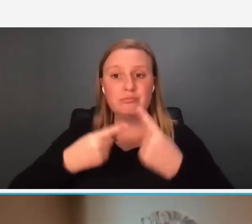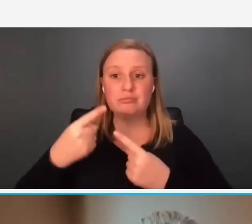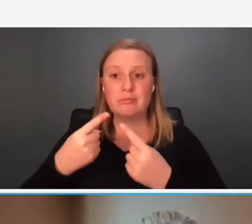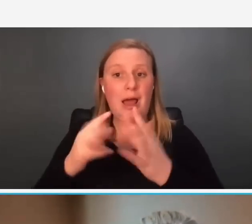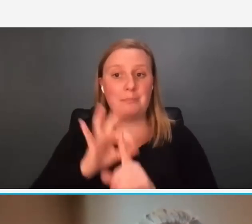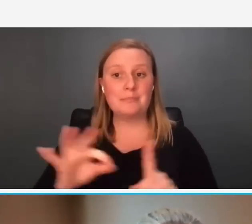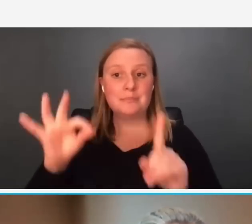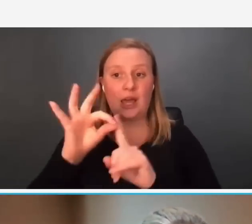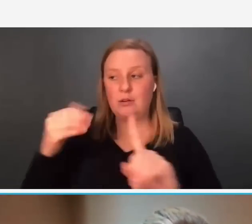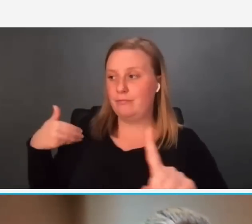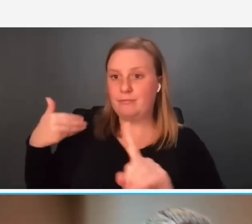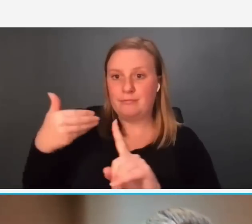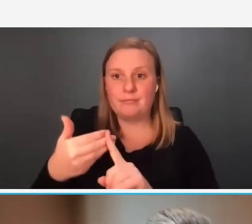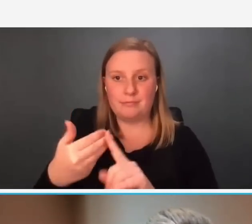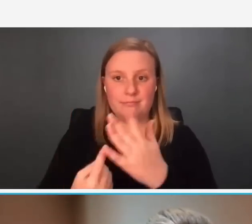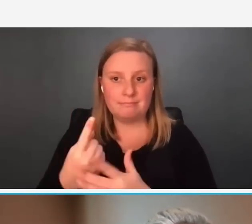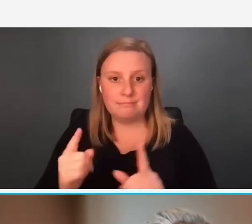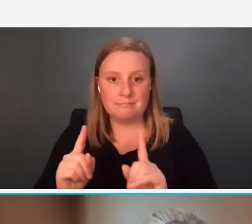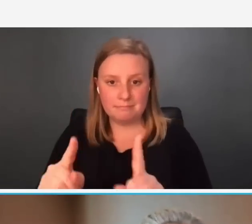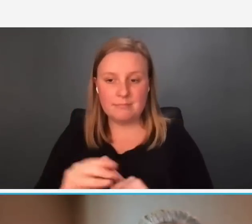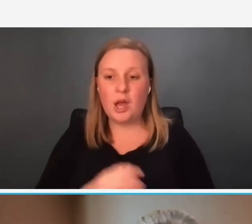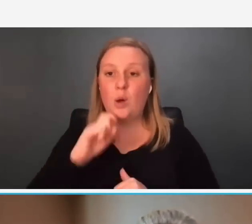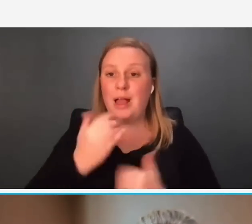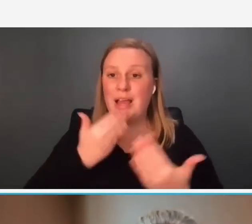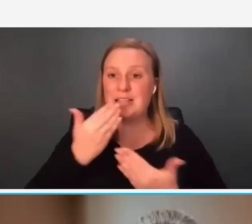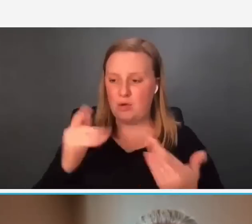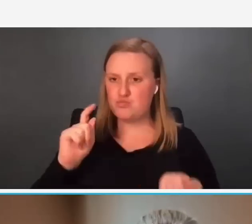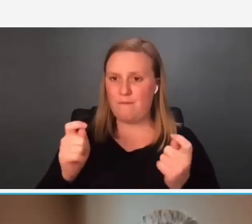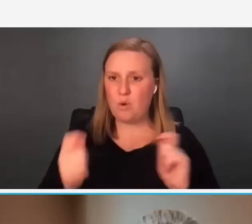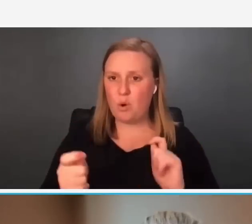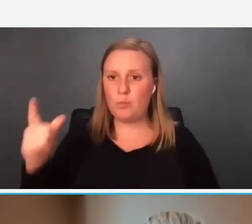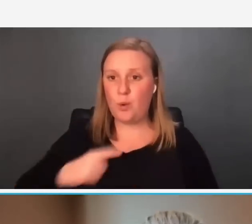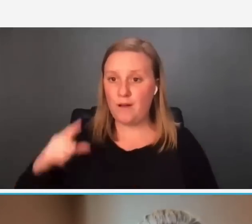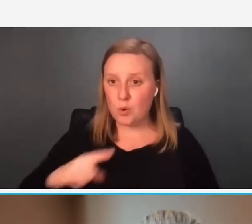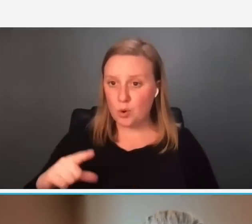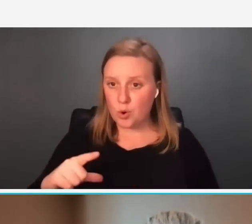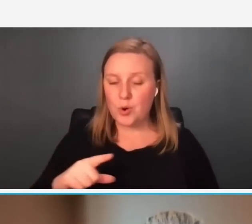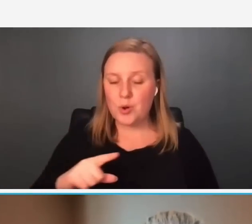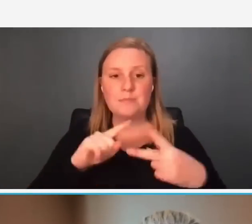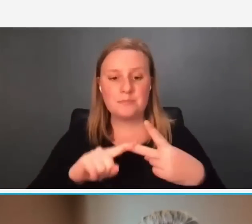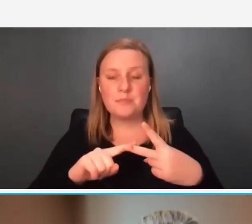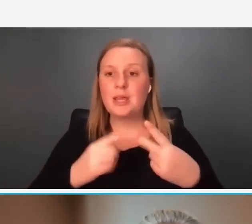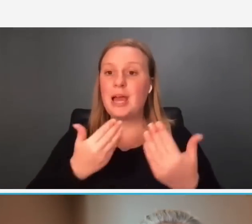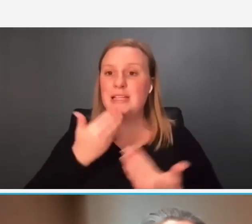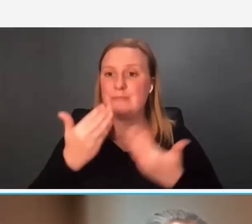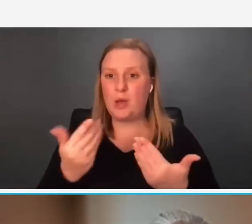So I'll talk about some of the reasons for the reforms, I'll give a brief run through of the model that we've been consulting on, I'll go through what